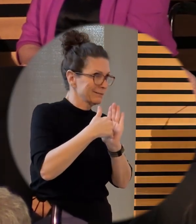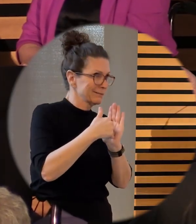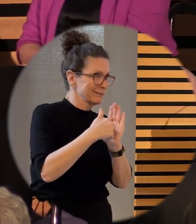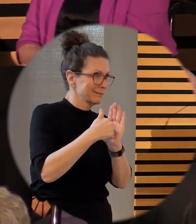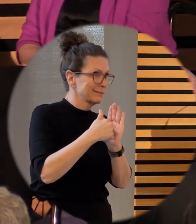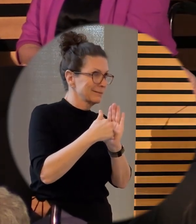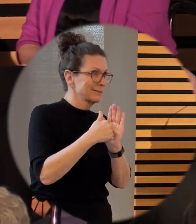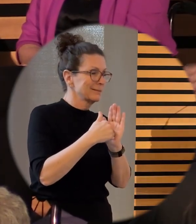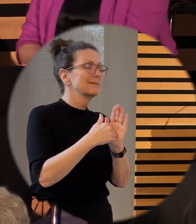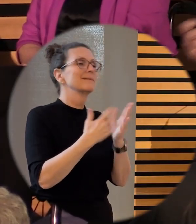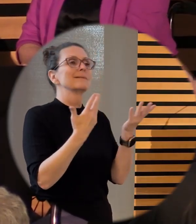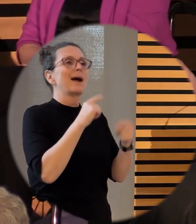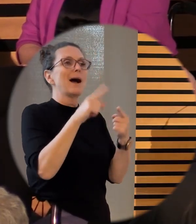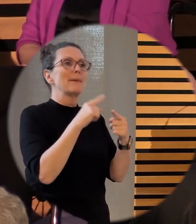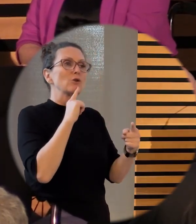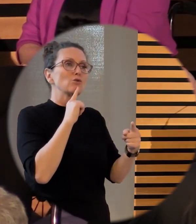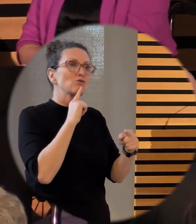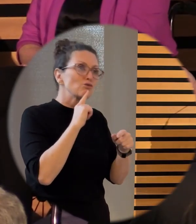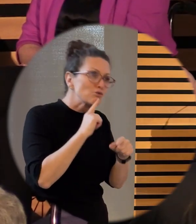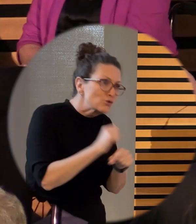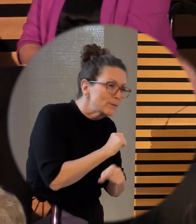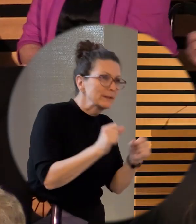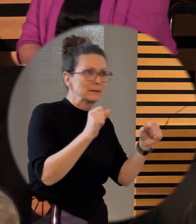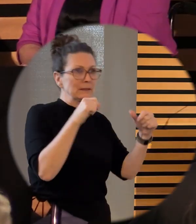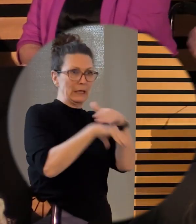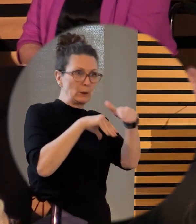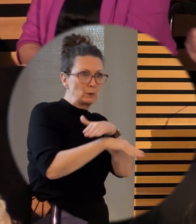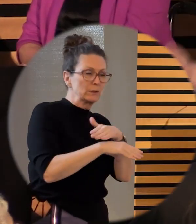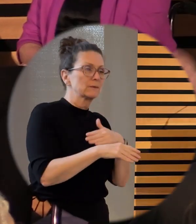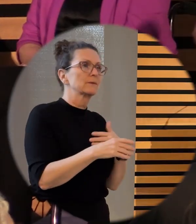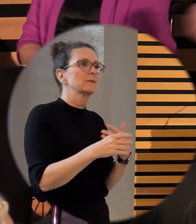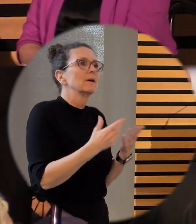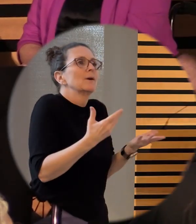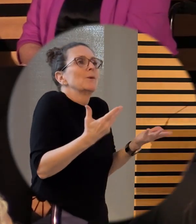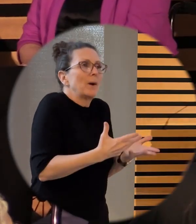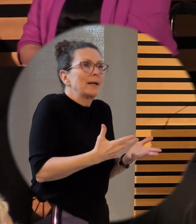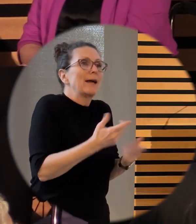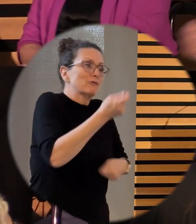we're at on the issue of truly including all. And what's the one story you'd like us to tell each